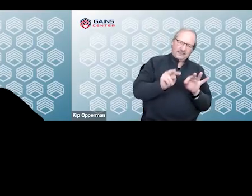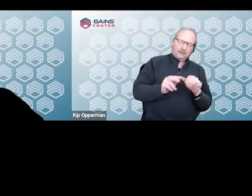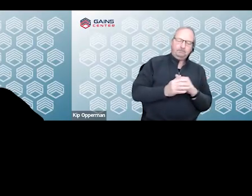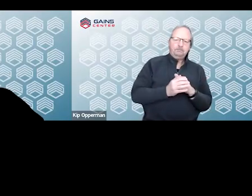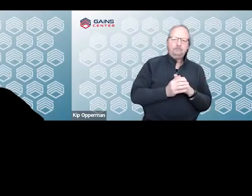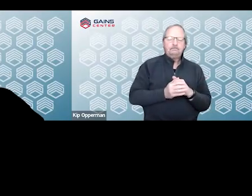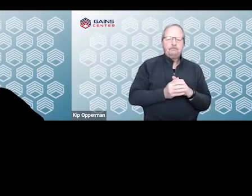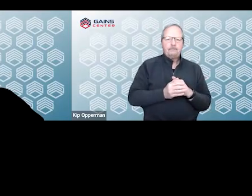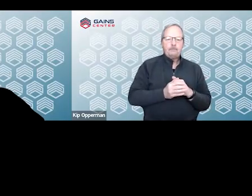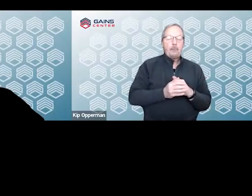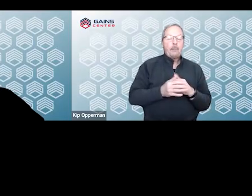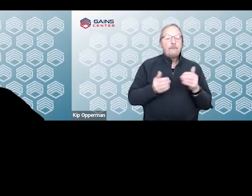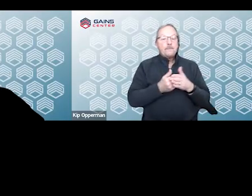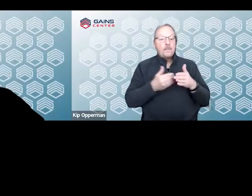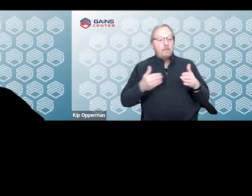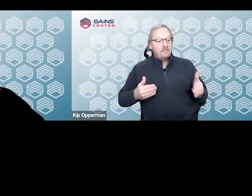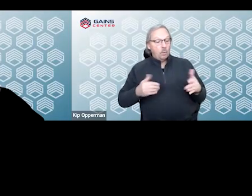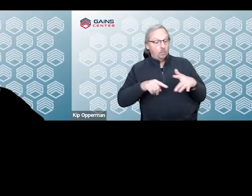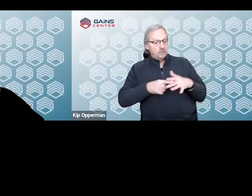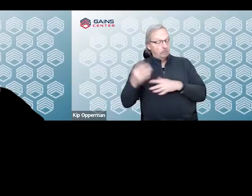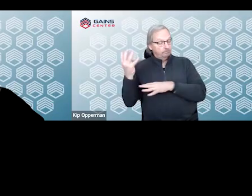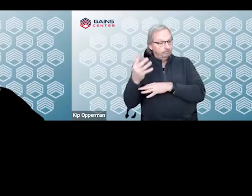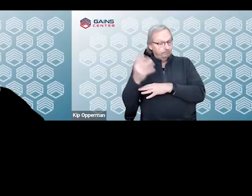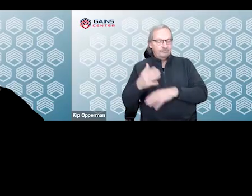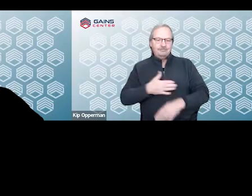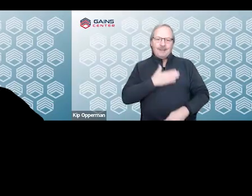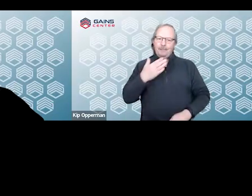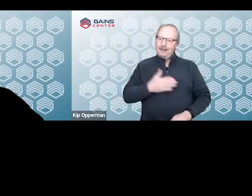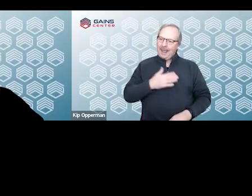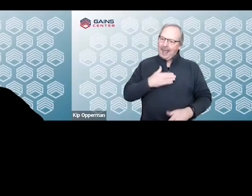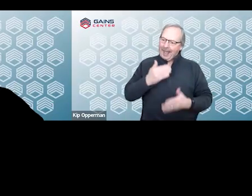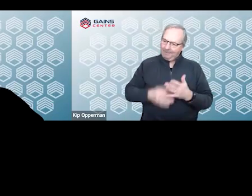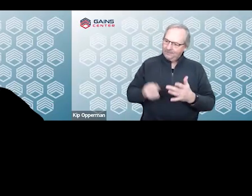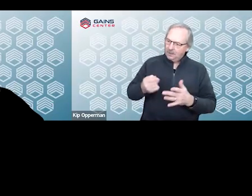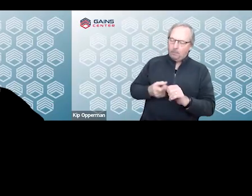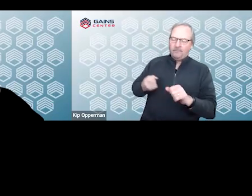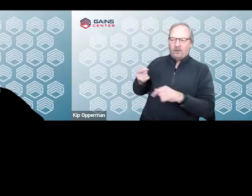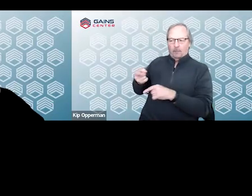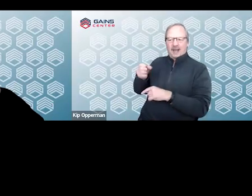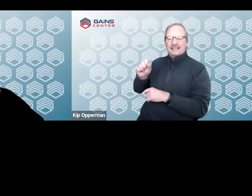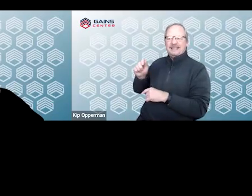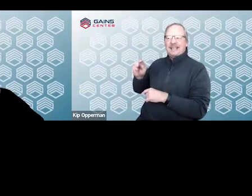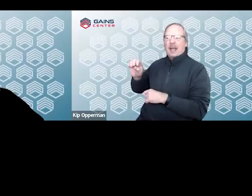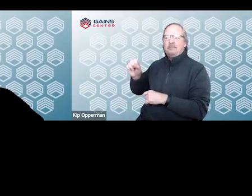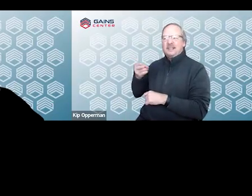So before we get into the presentation, we are delighted to have someone from SAMHSA to provide some opening remarks.